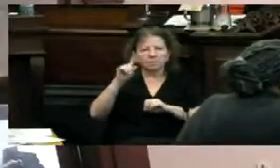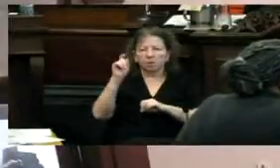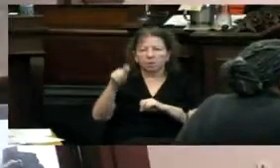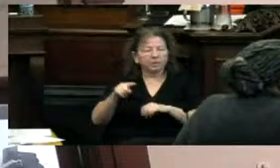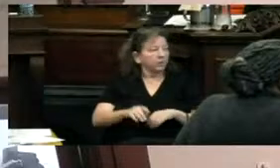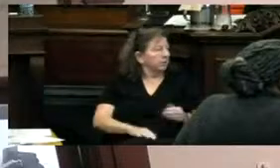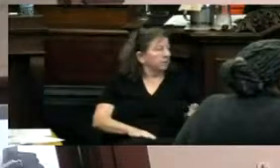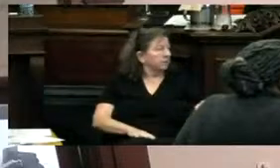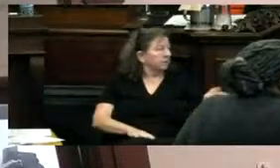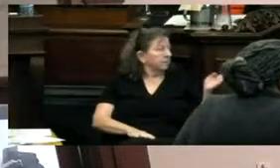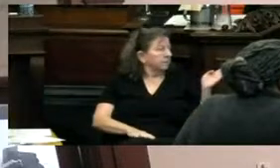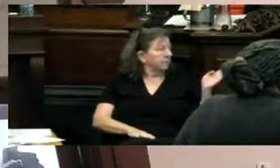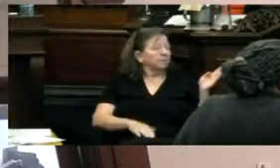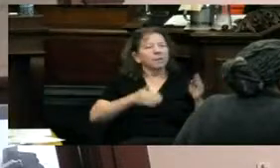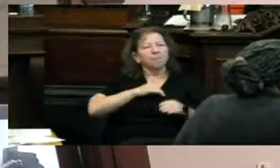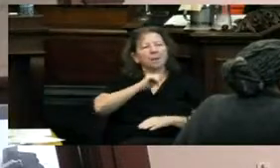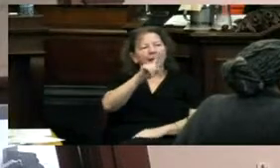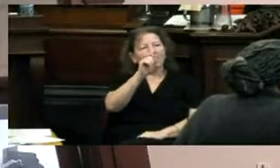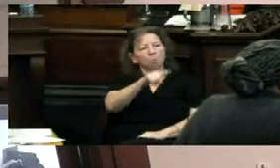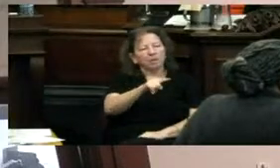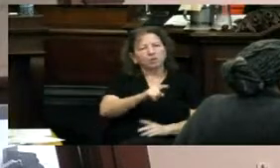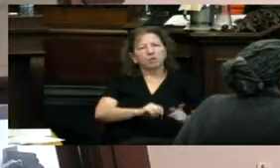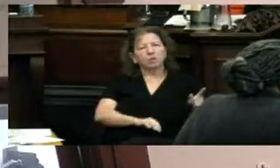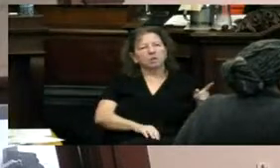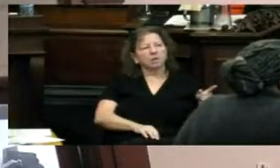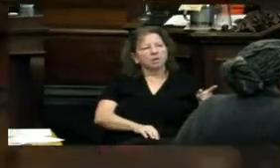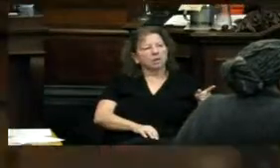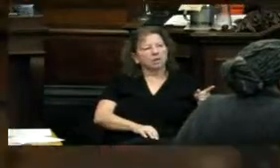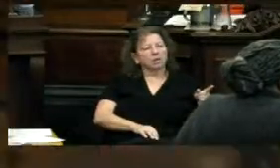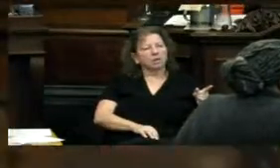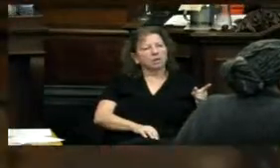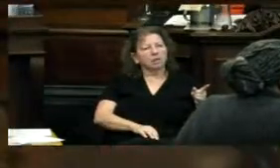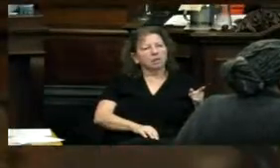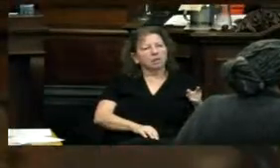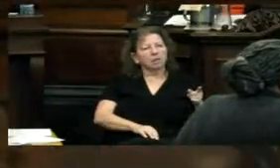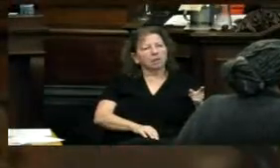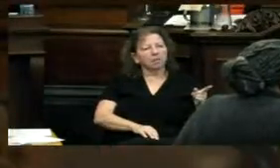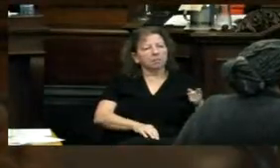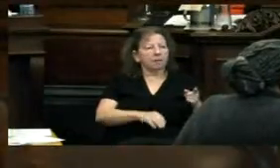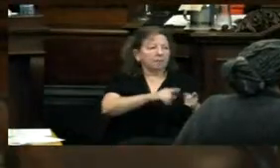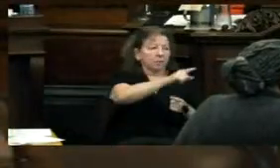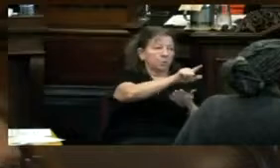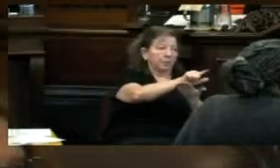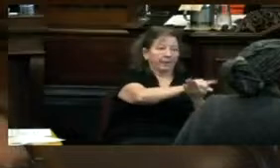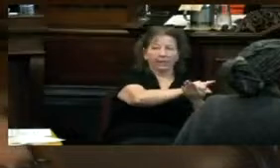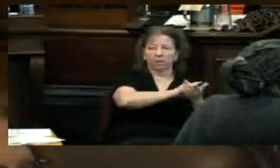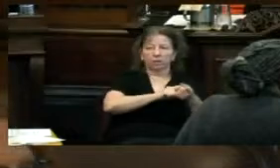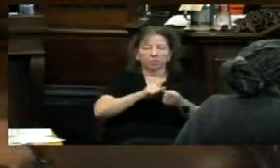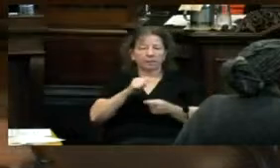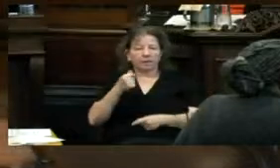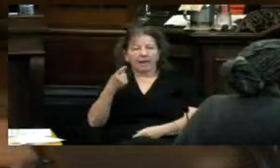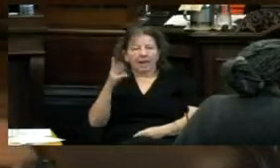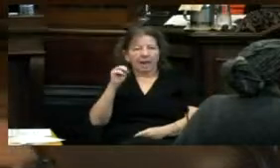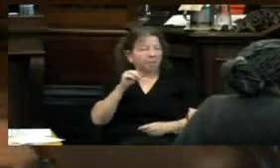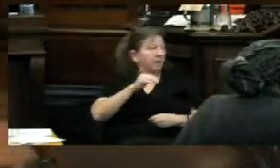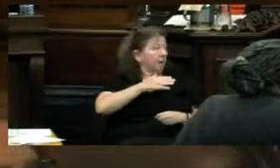me. Council vice president Harris. No questions. My